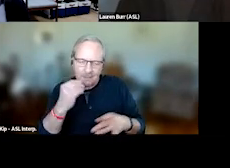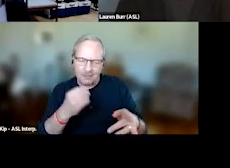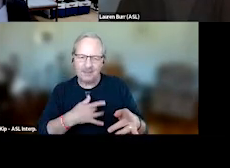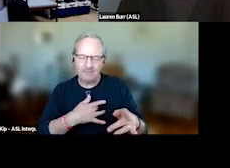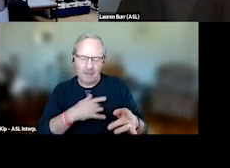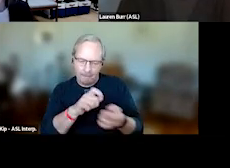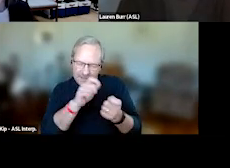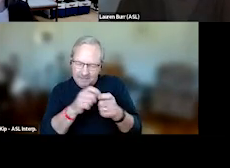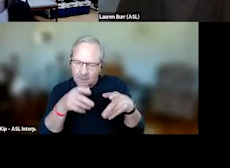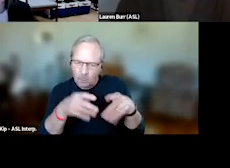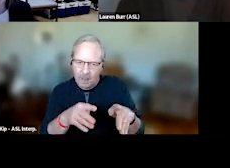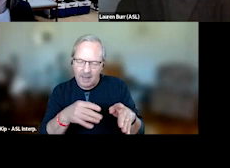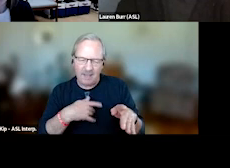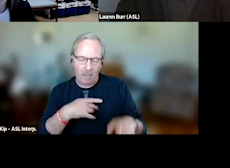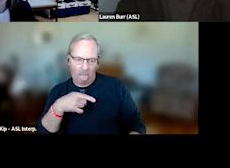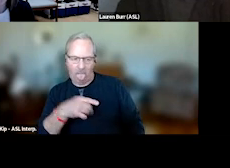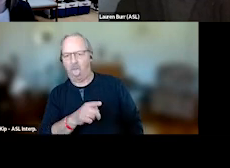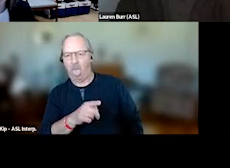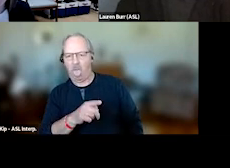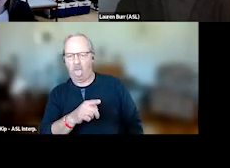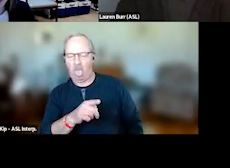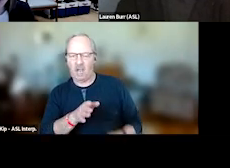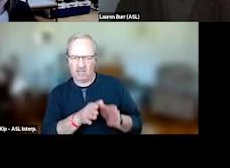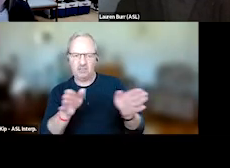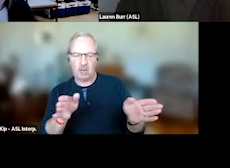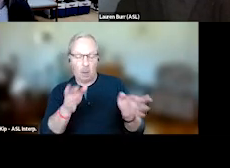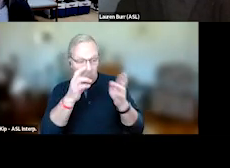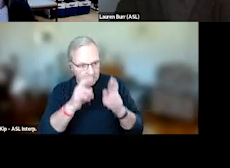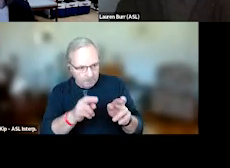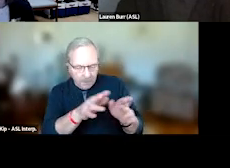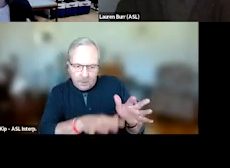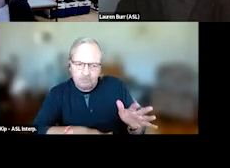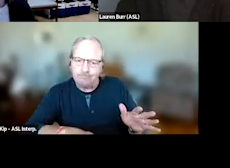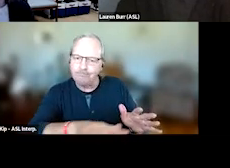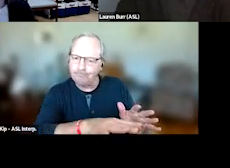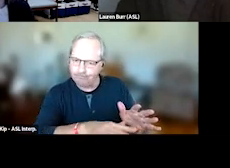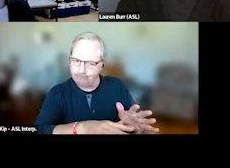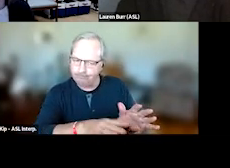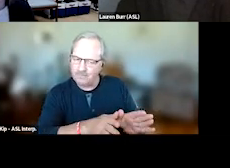or could just be threatening in general. Respect their space, generally two to three arm